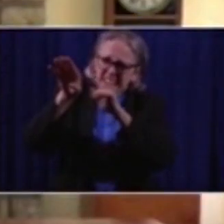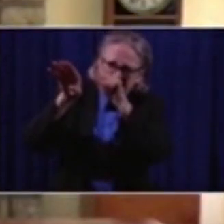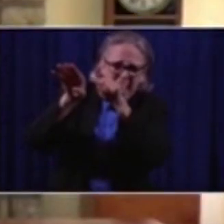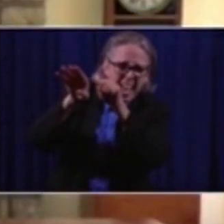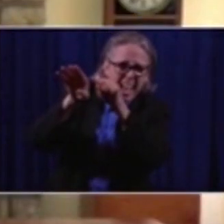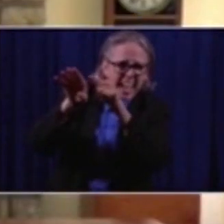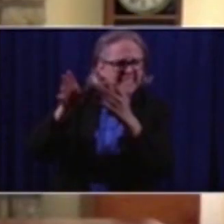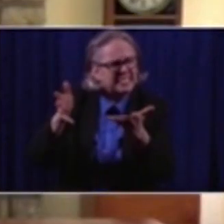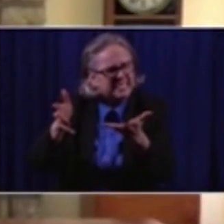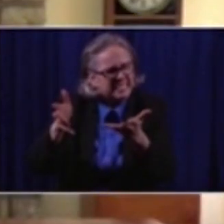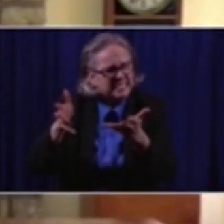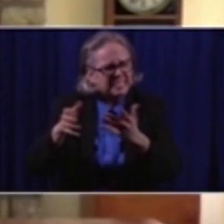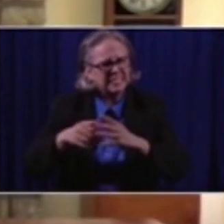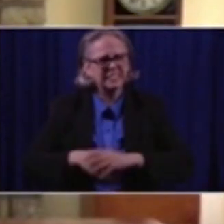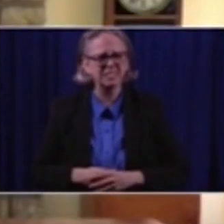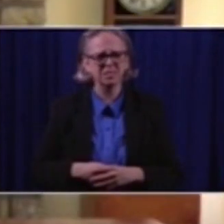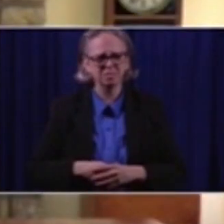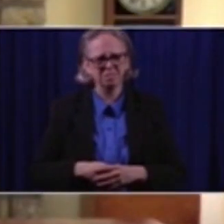It's not an option the governor doesn't have an